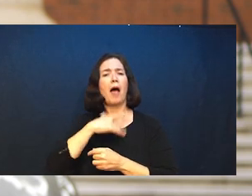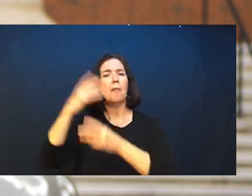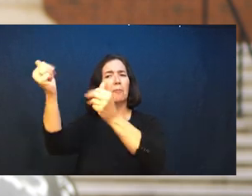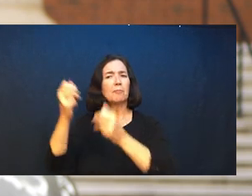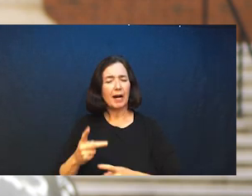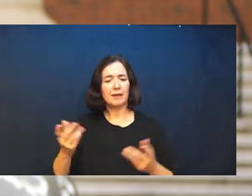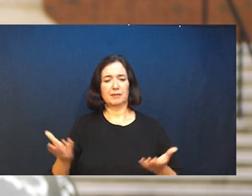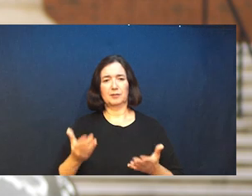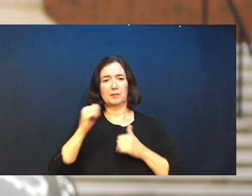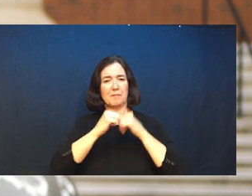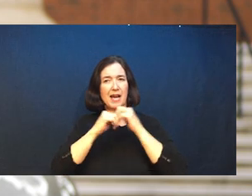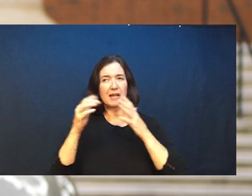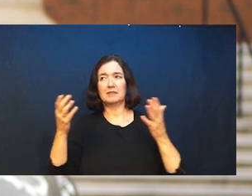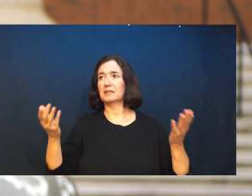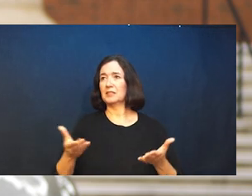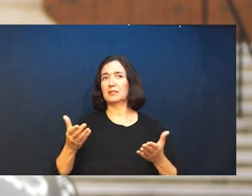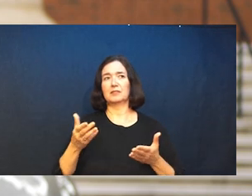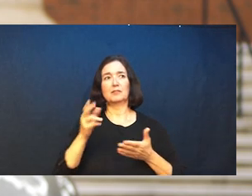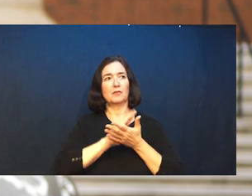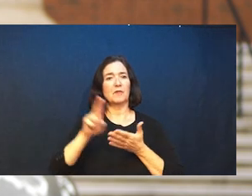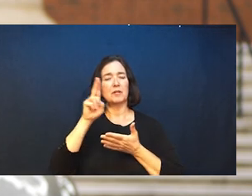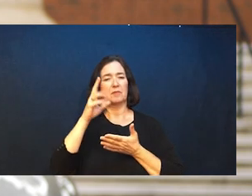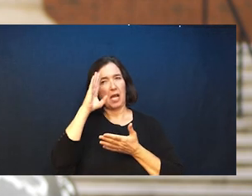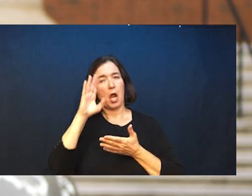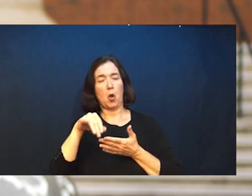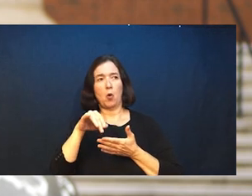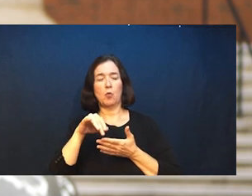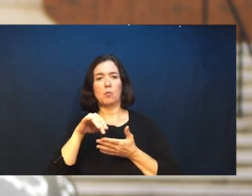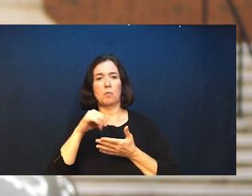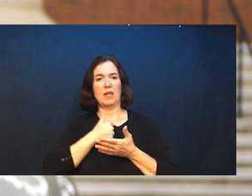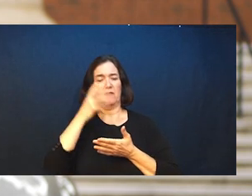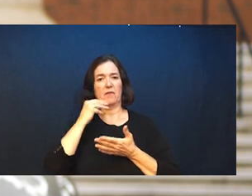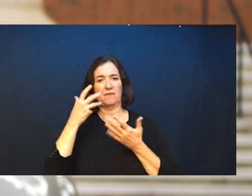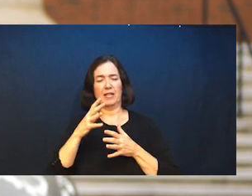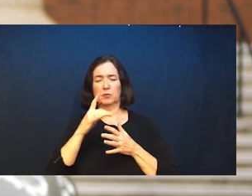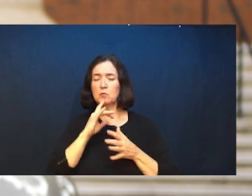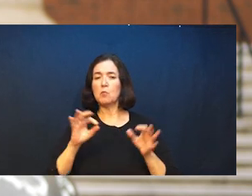this university because I know firsthand how important an ETSU graduate degree can be.